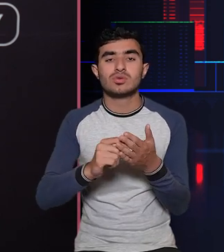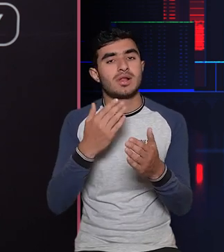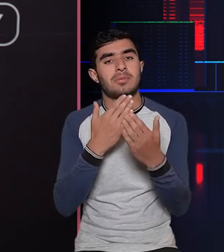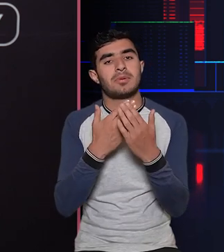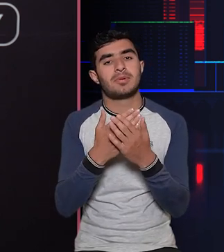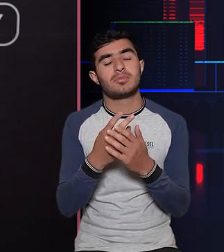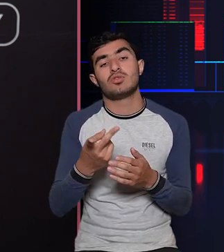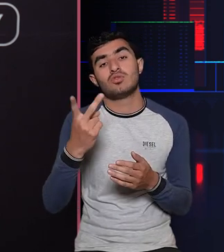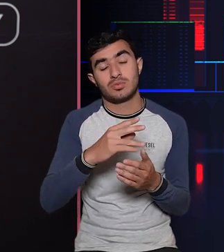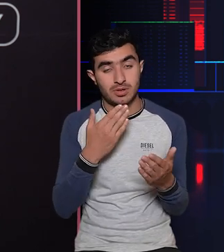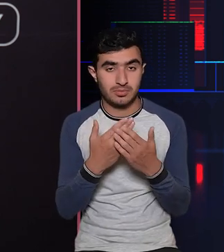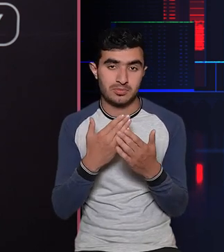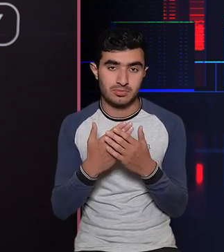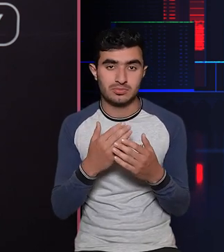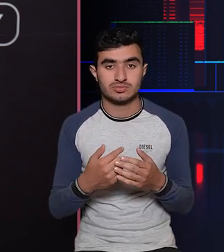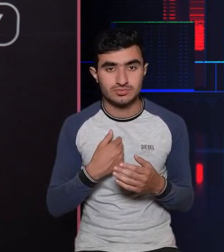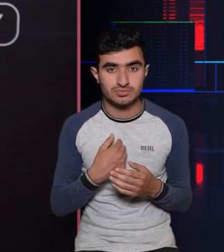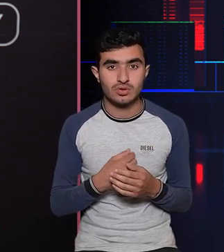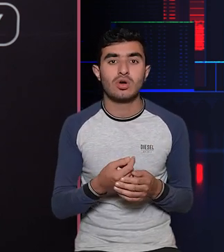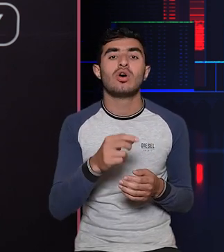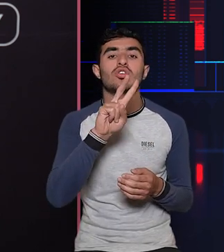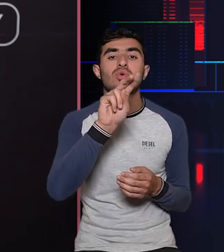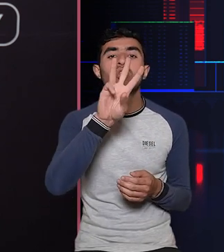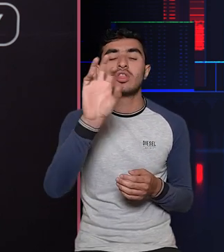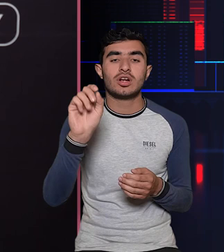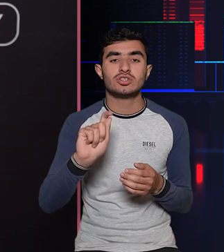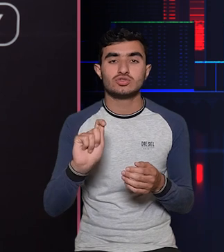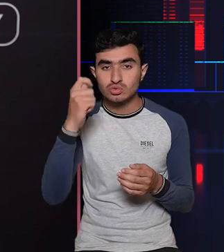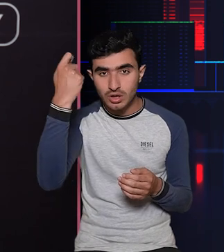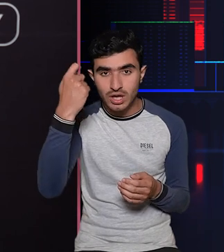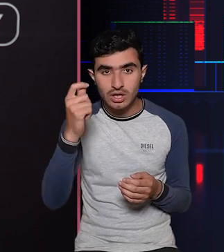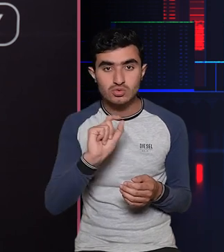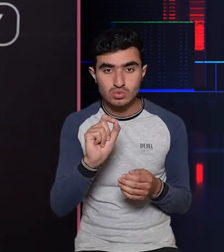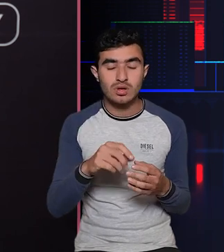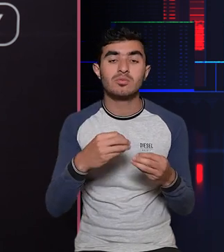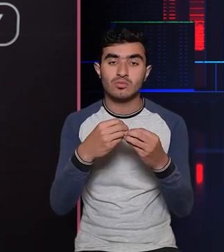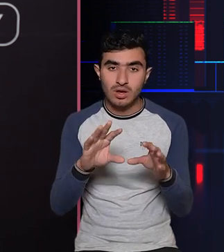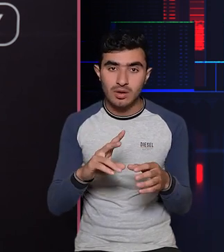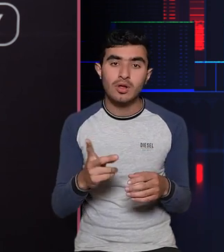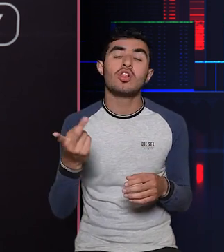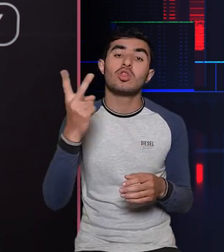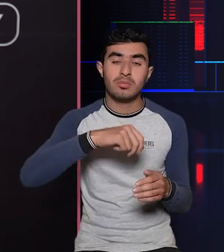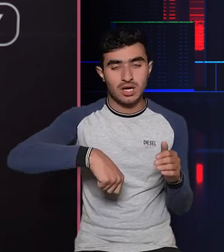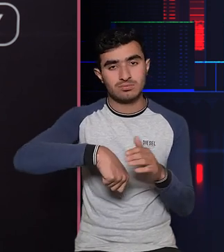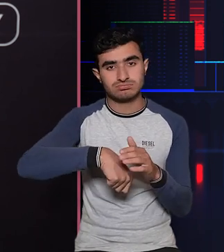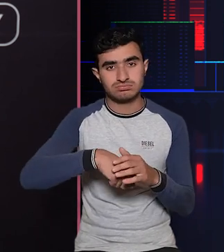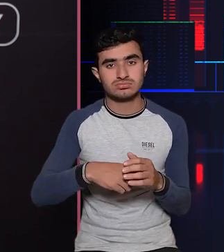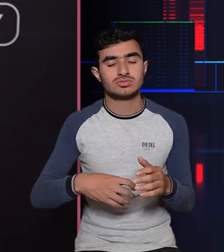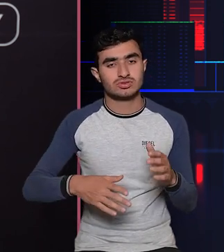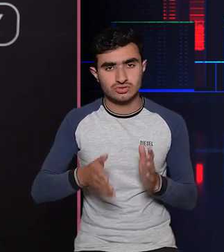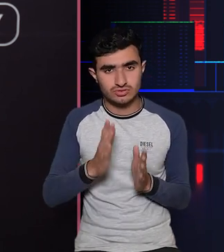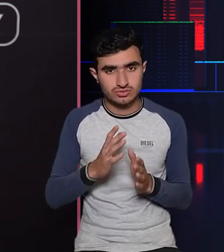I used to begin my running at 5:30 am, I used to run 10 kilometers and I used to have my